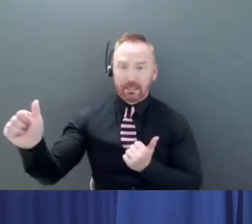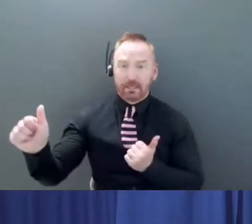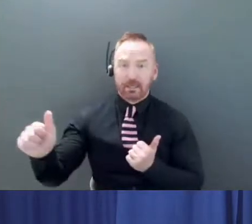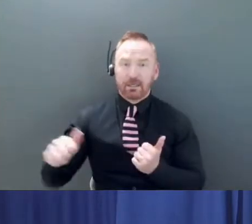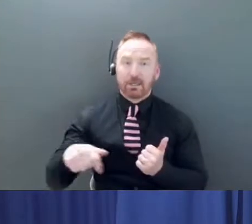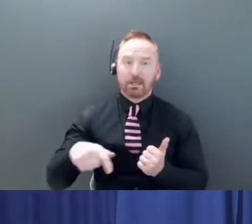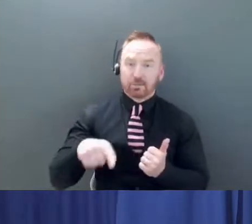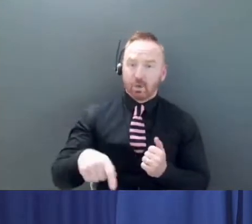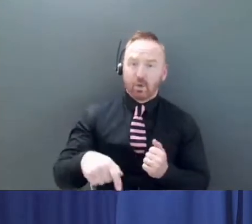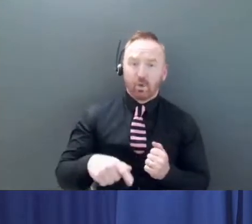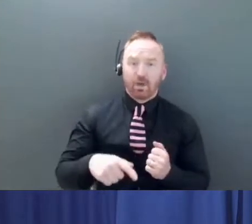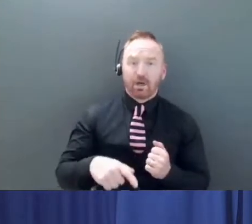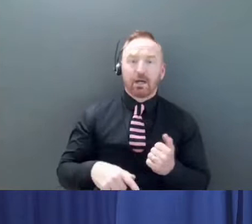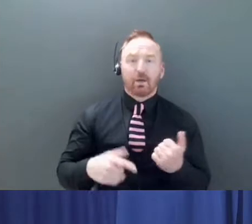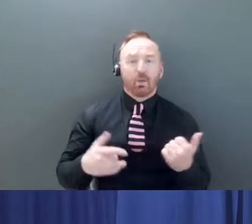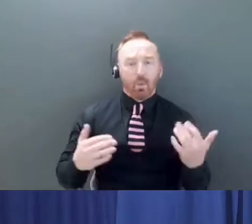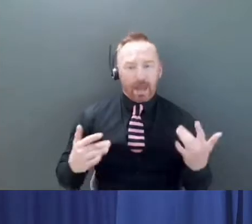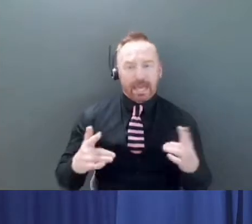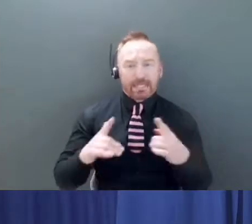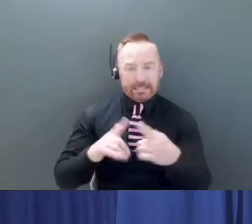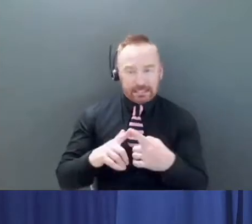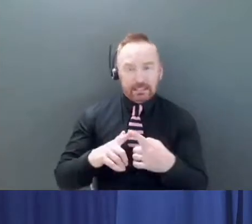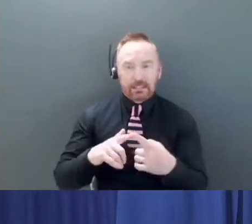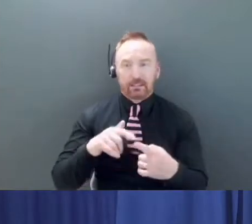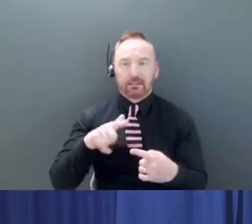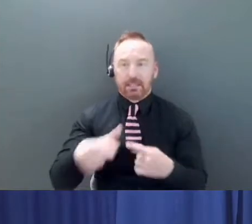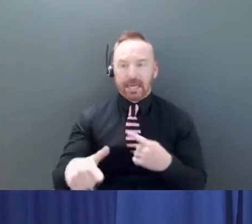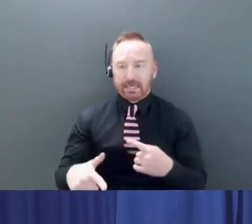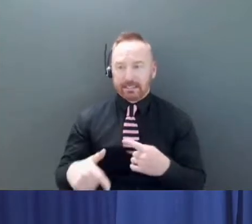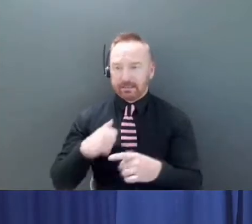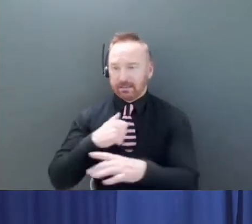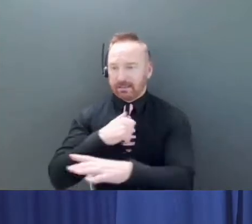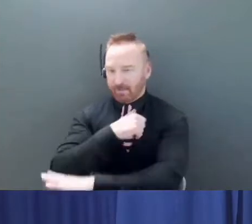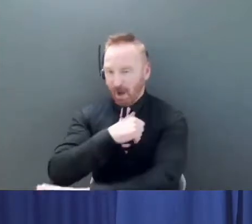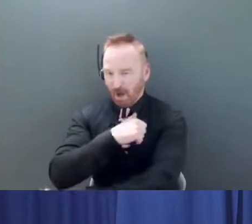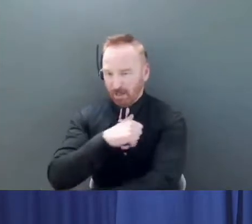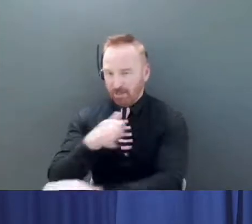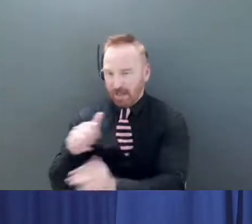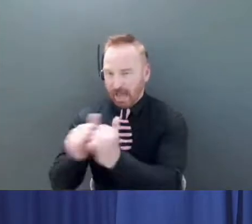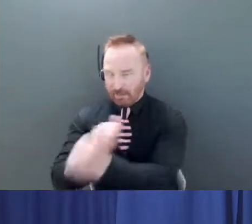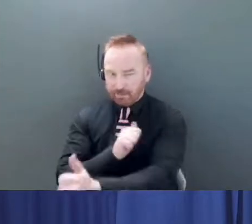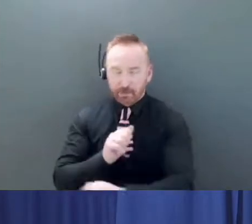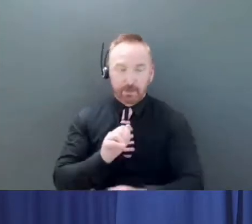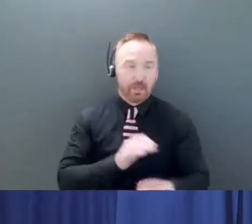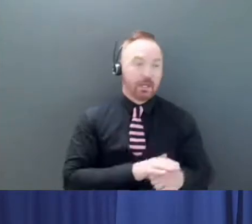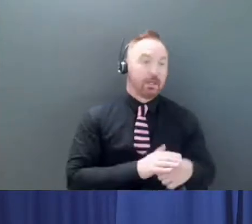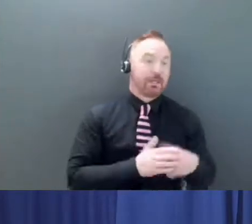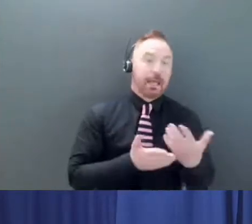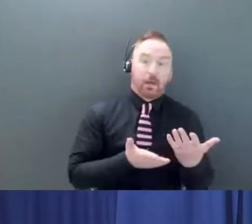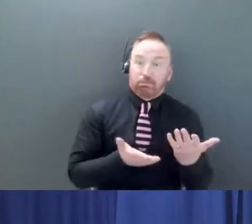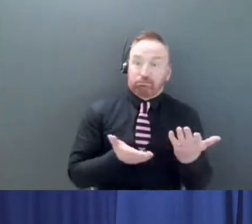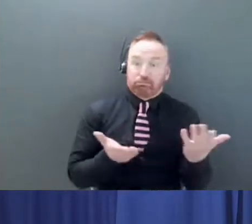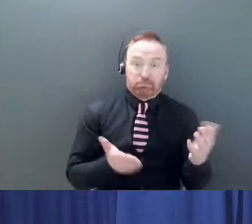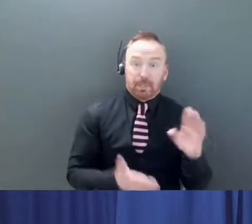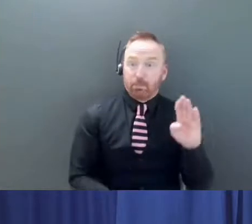considerations. At one point there will be waning immunity that will require some people to have booster shots potentially all of us potentially at different